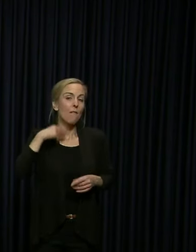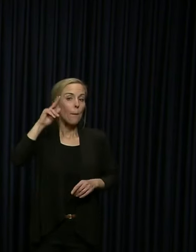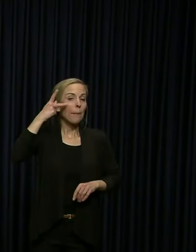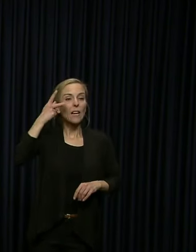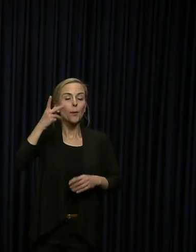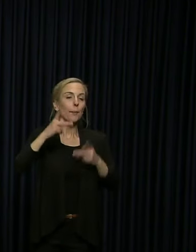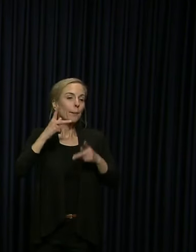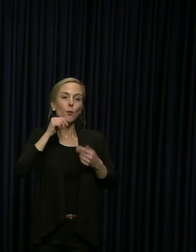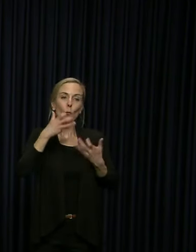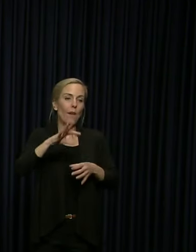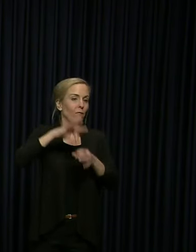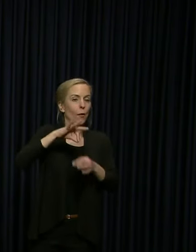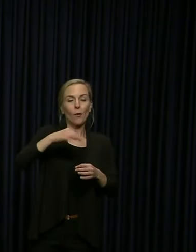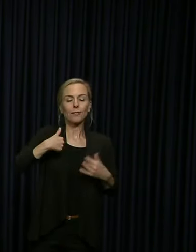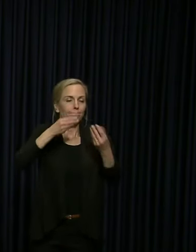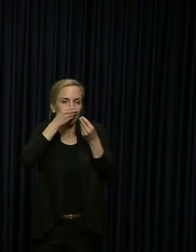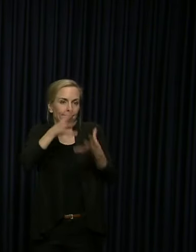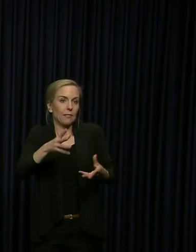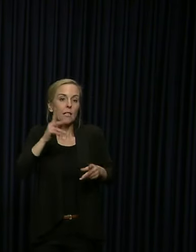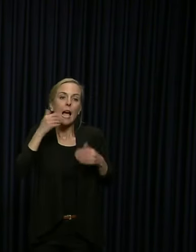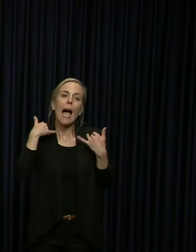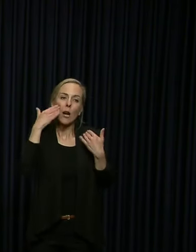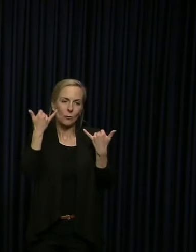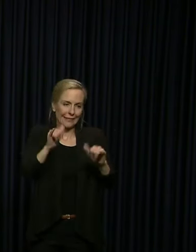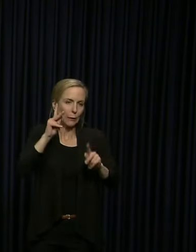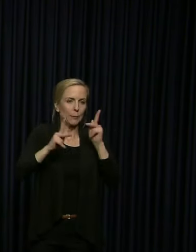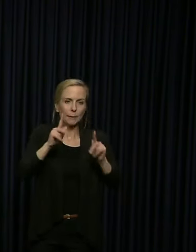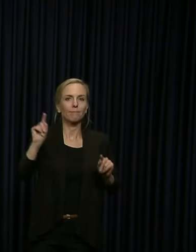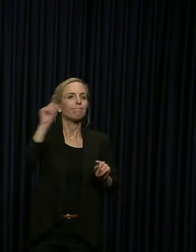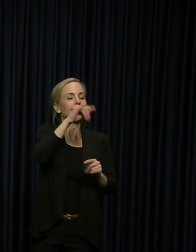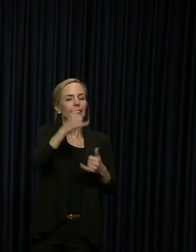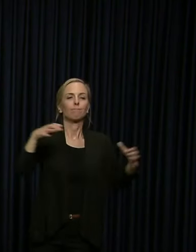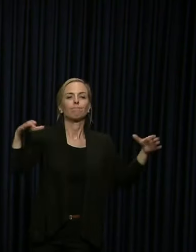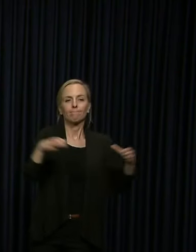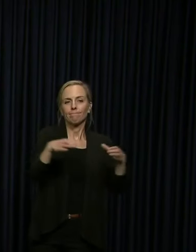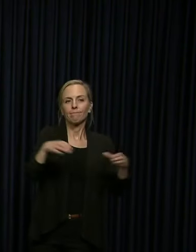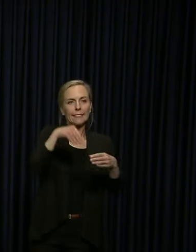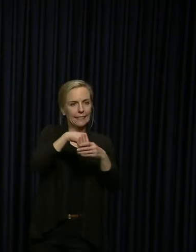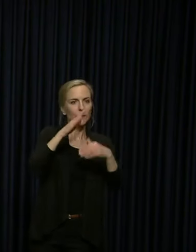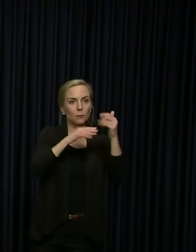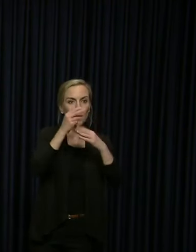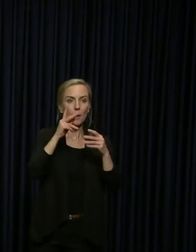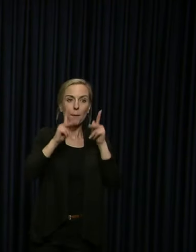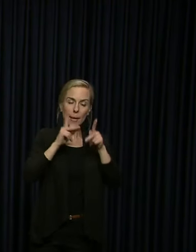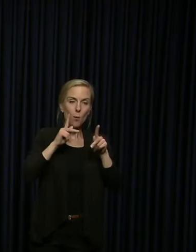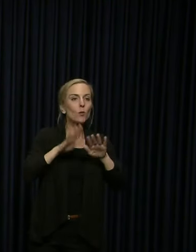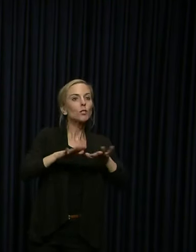LAST ONE. I'M SORRY.